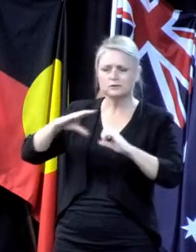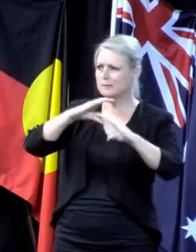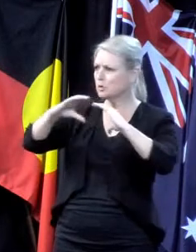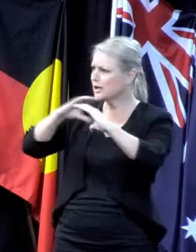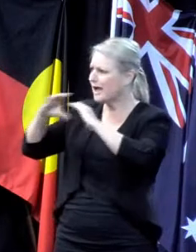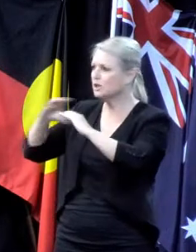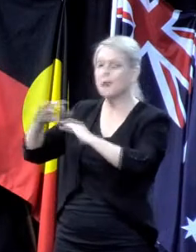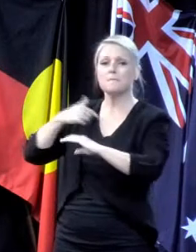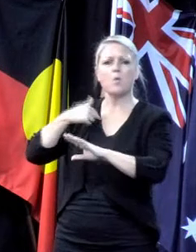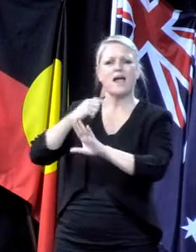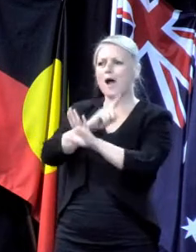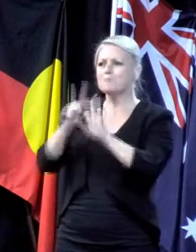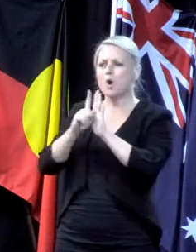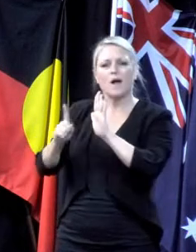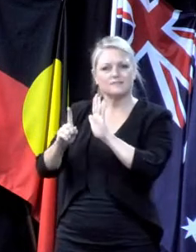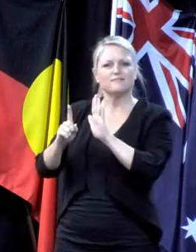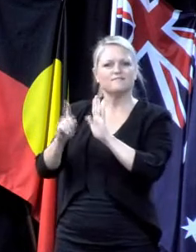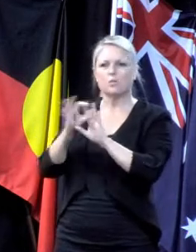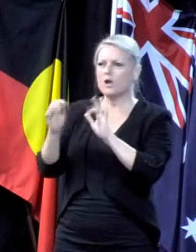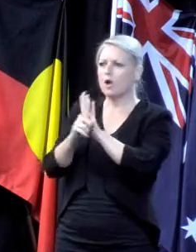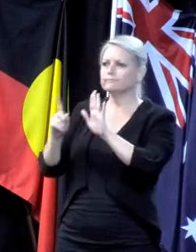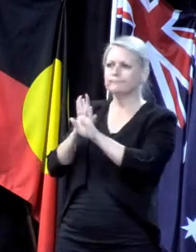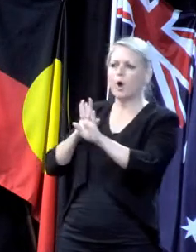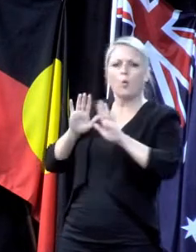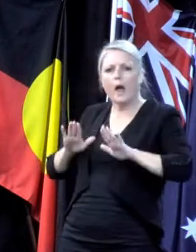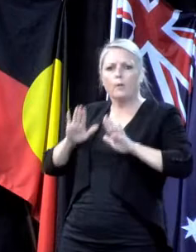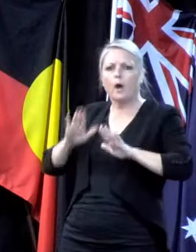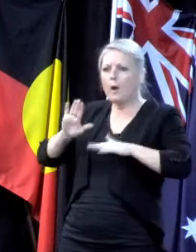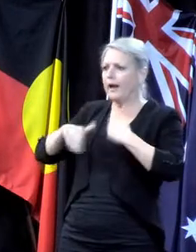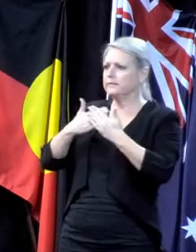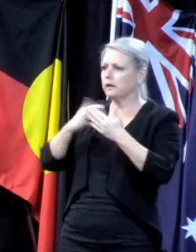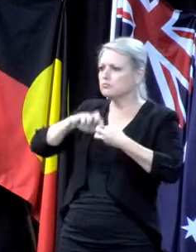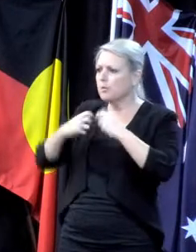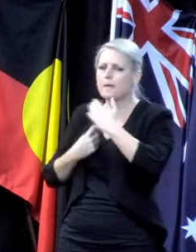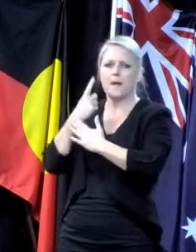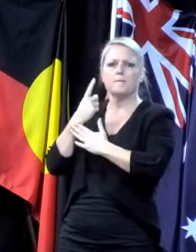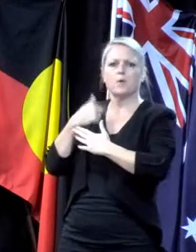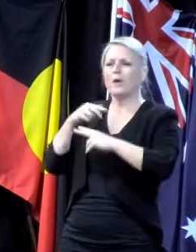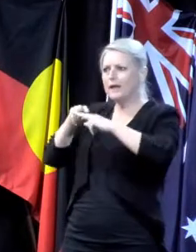We're proactive communicating with parents. OK. Ms. Morris.